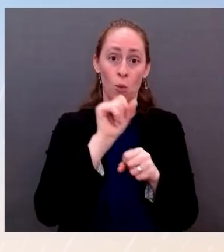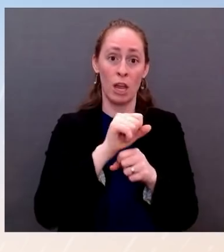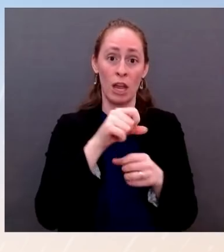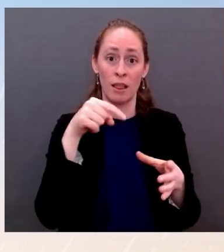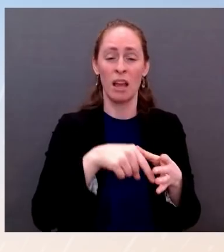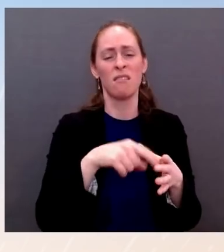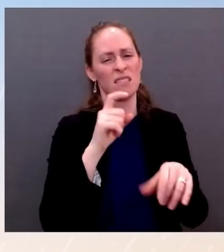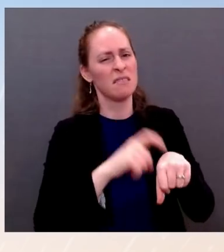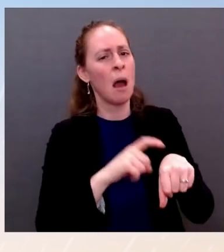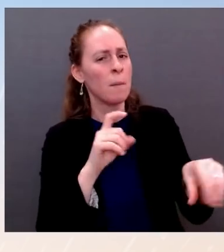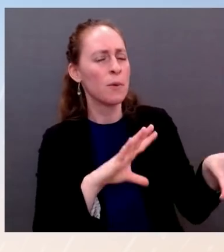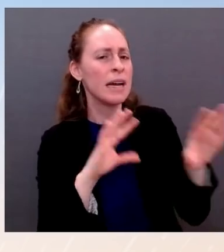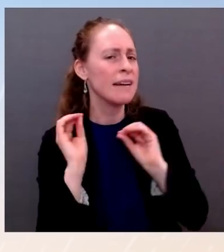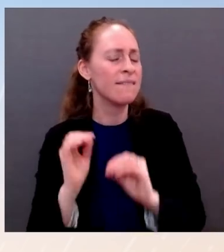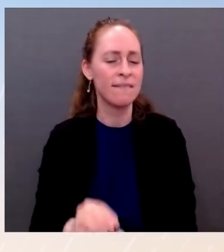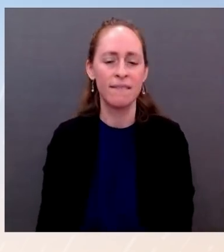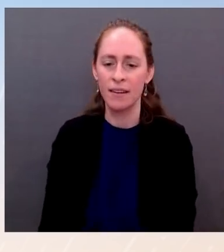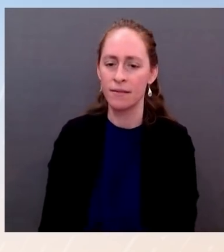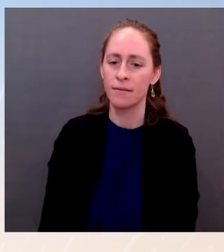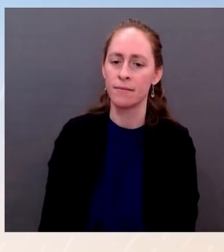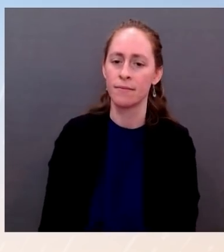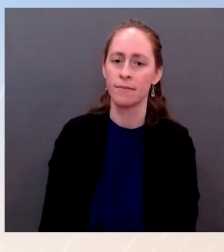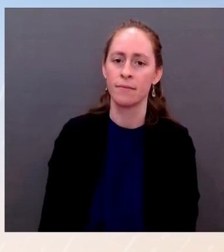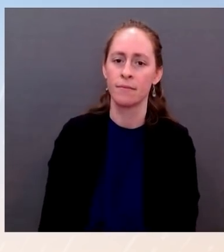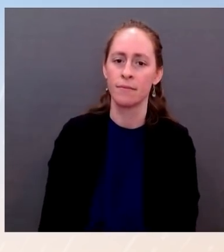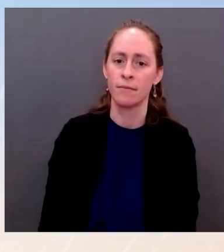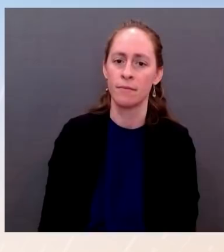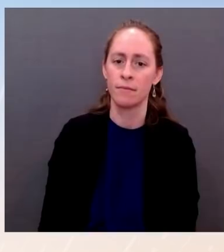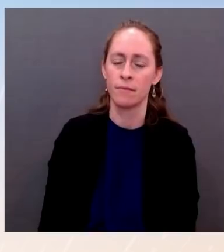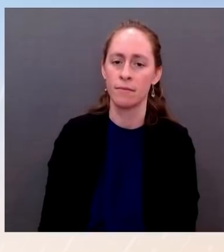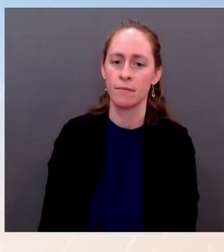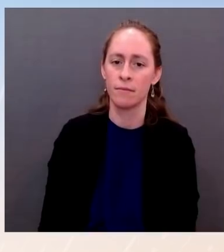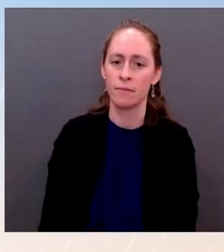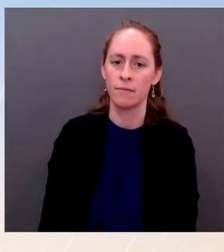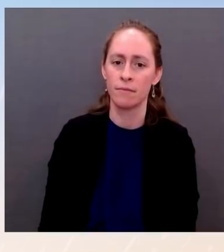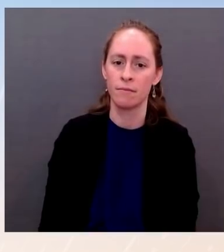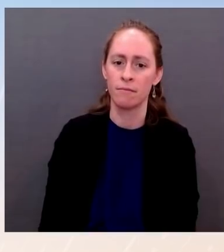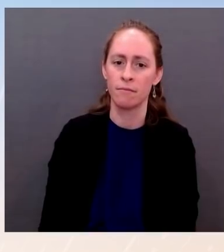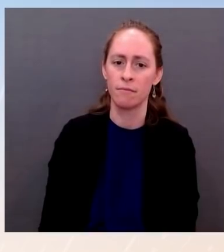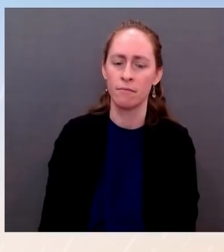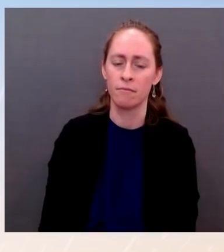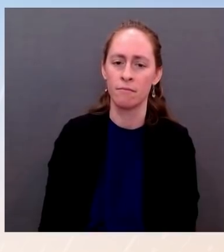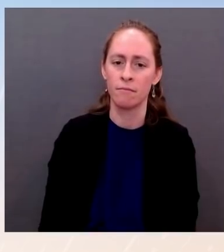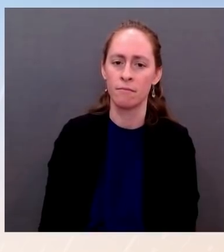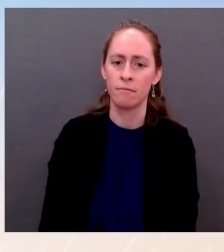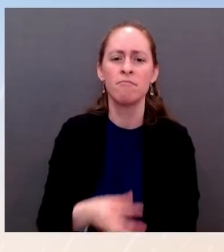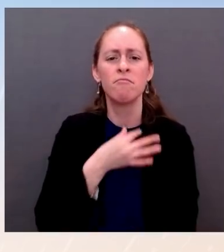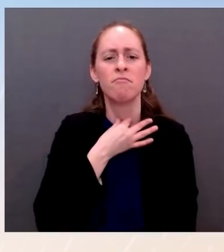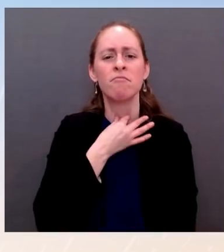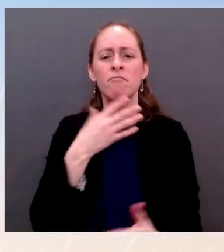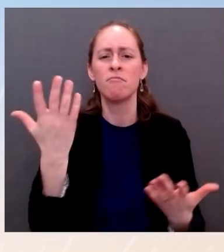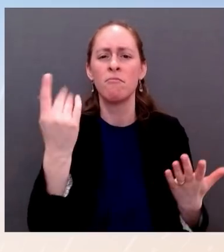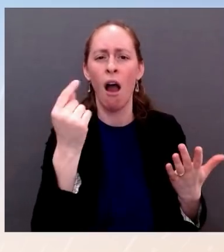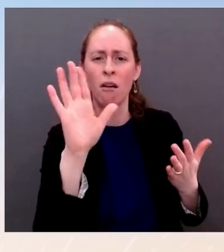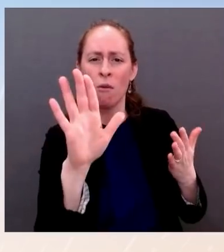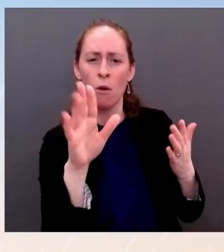assessment of Putin's strategy in the Black Sea? Is it to cut off Ukraine's naval access?